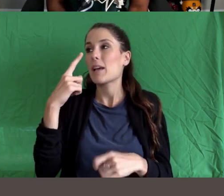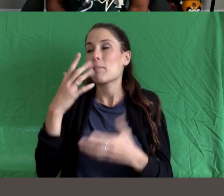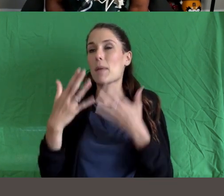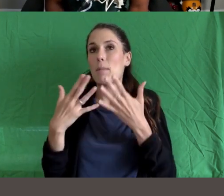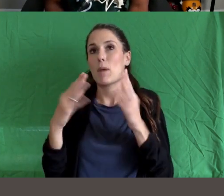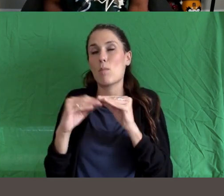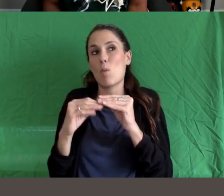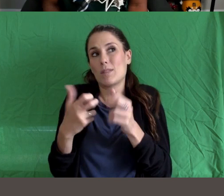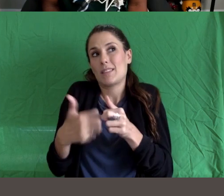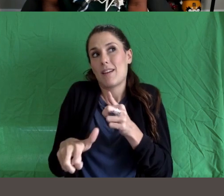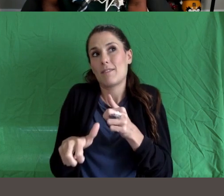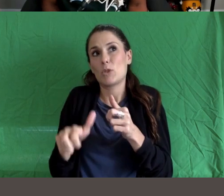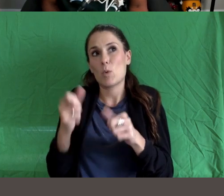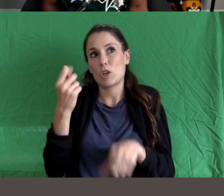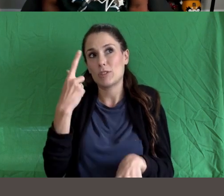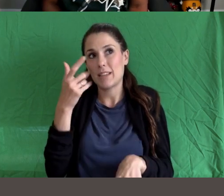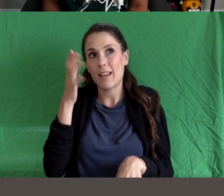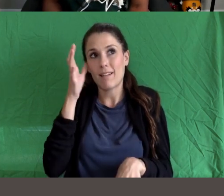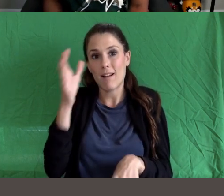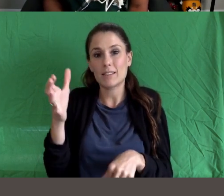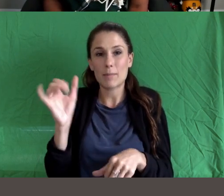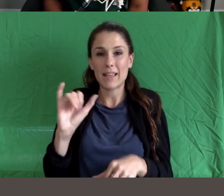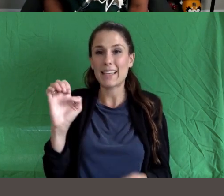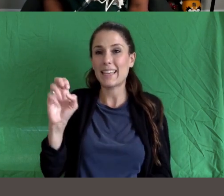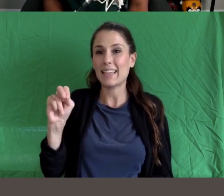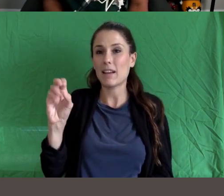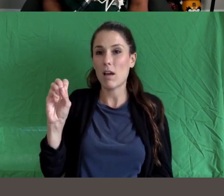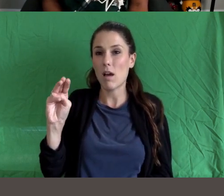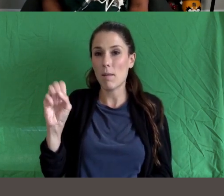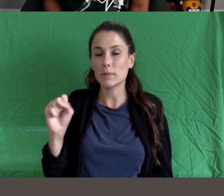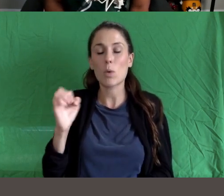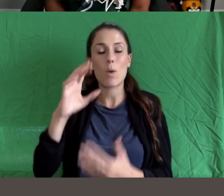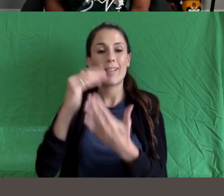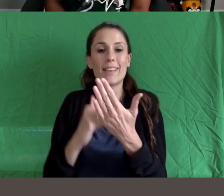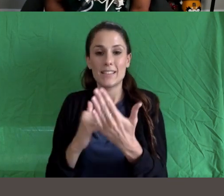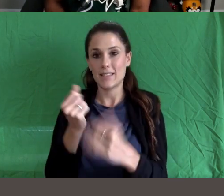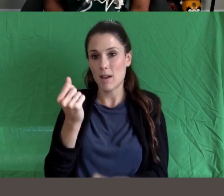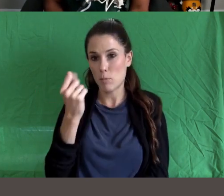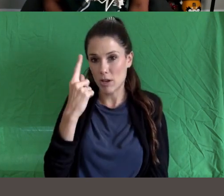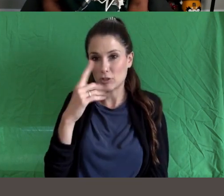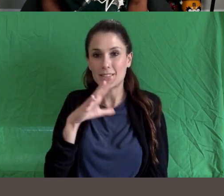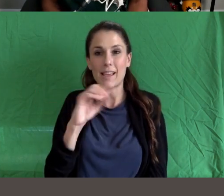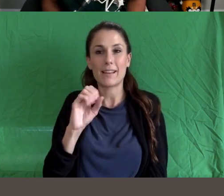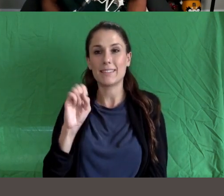original concepts like enums or even list comprehensions and set comprehensions,